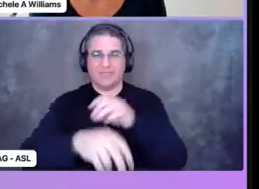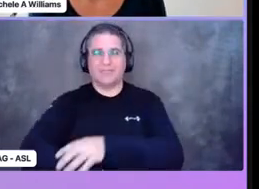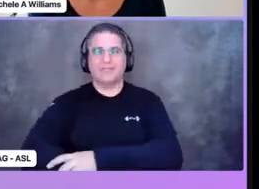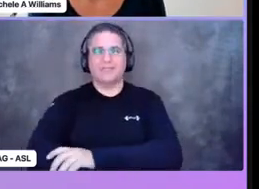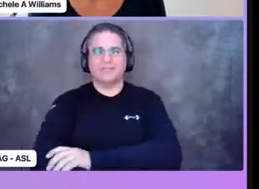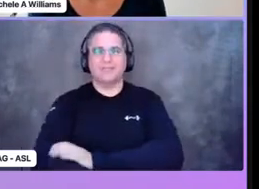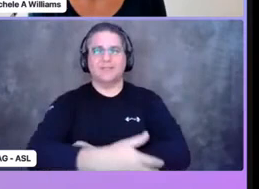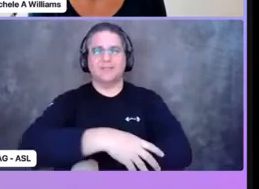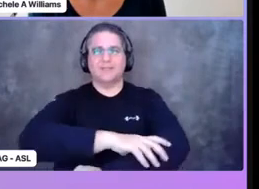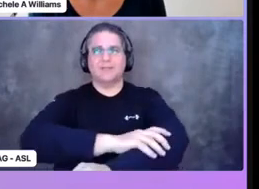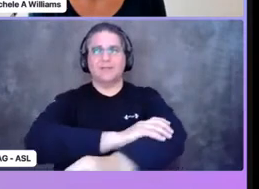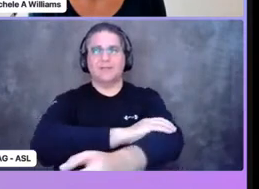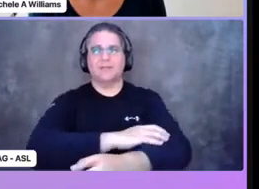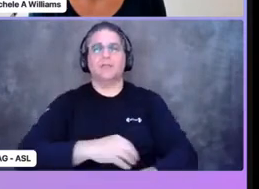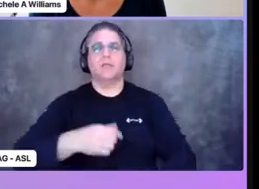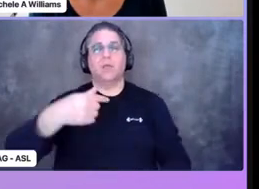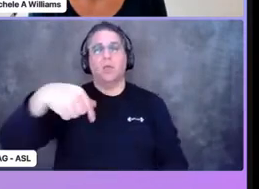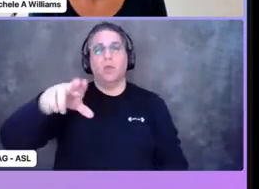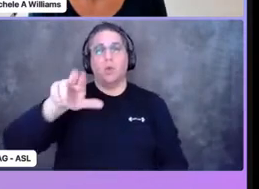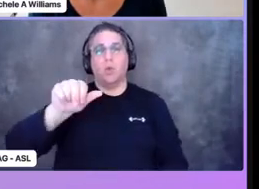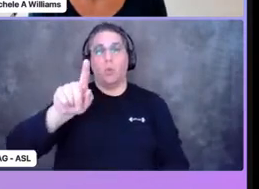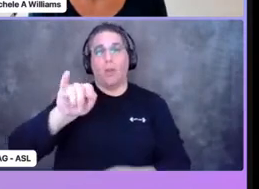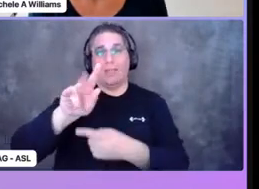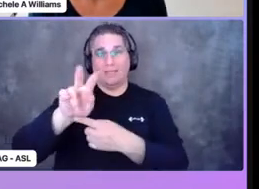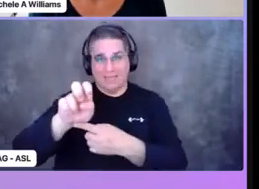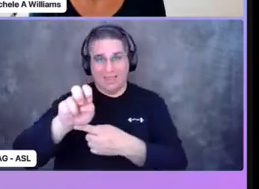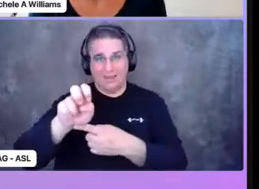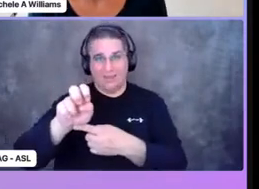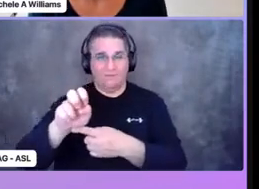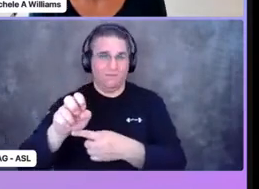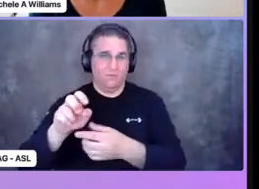specific disability. Another question that we